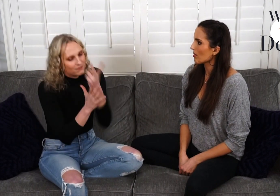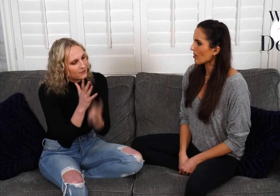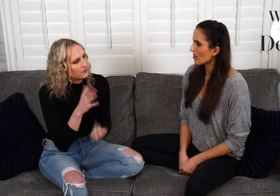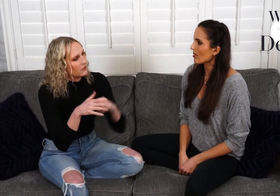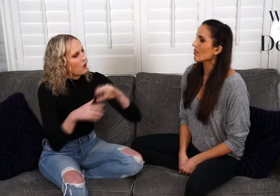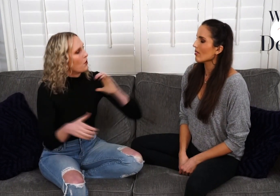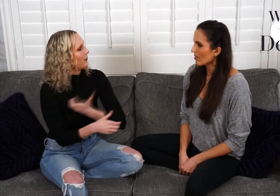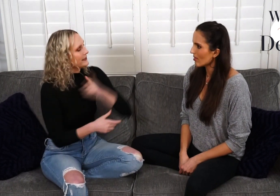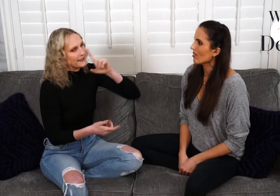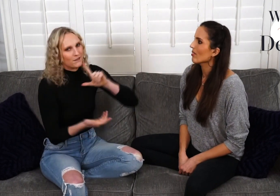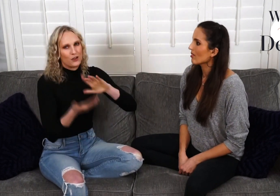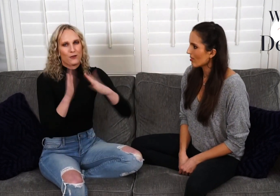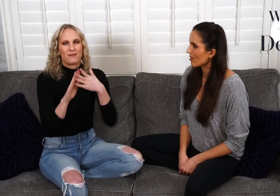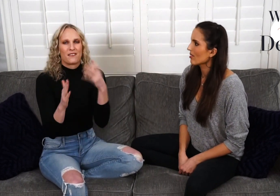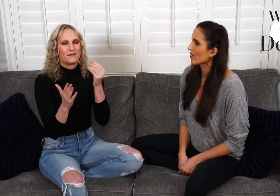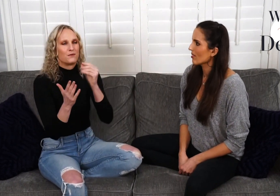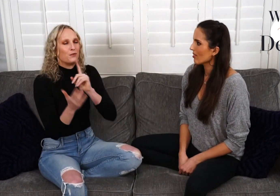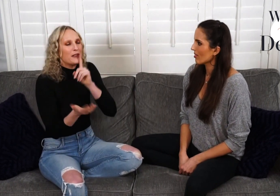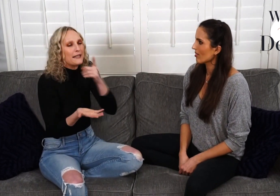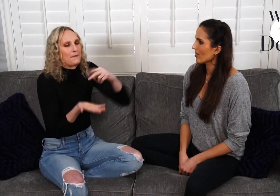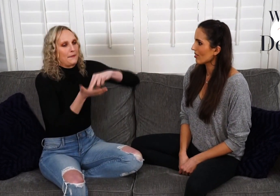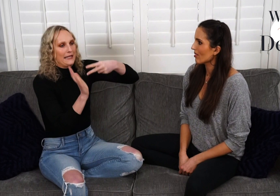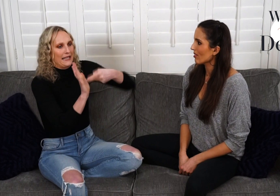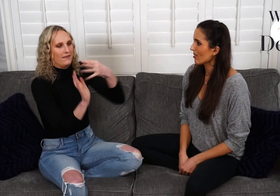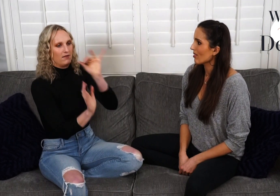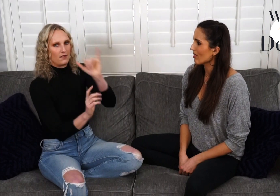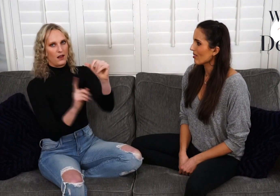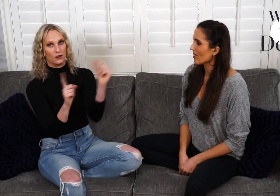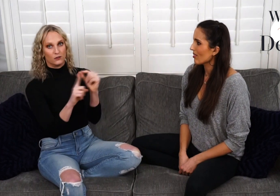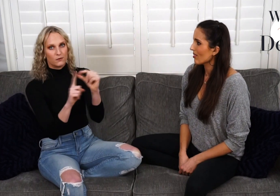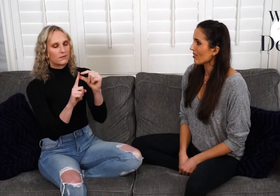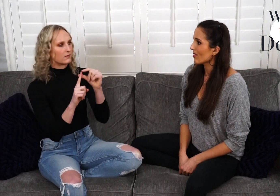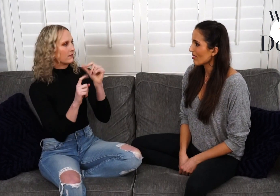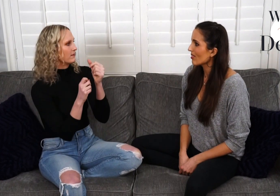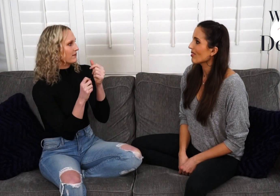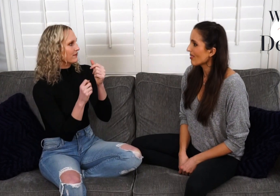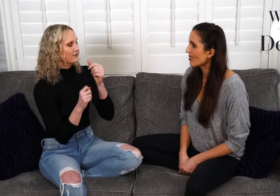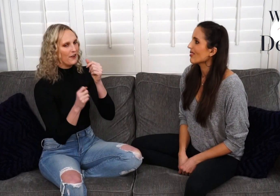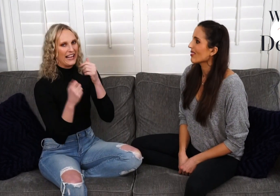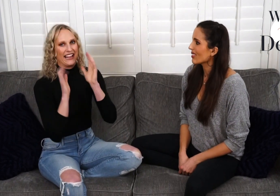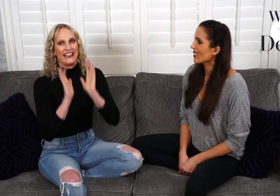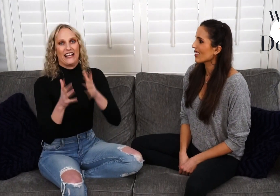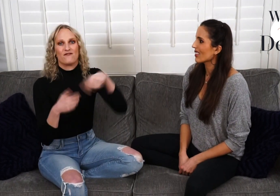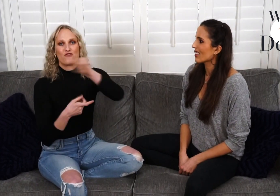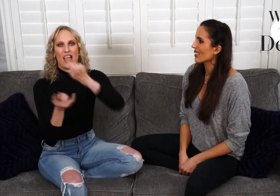in depth with our Deaf community and the true meaning of that term and it kind of left you guys